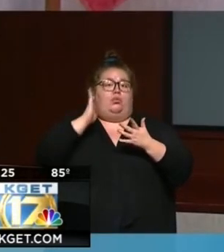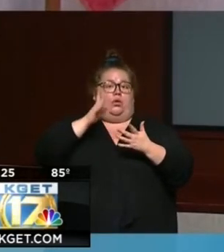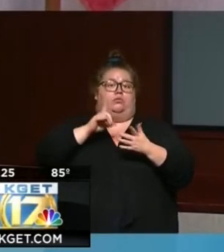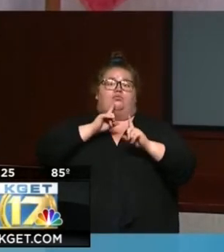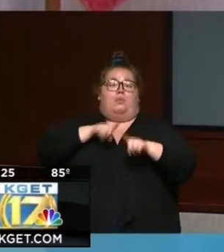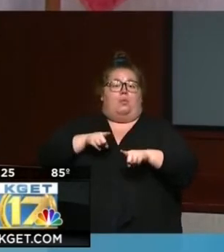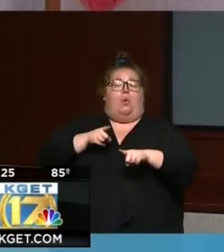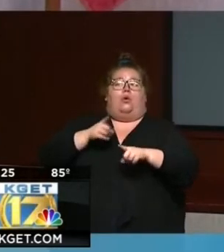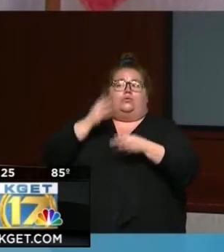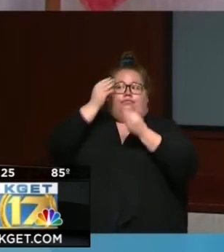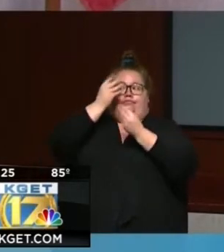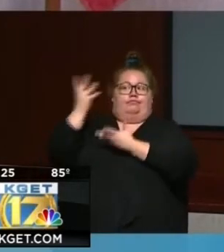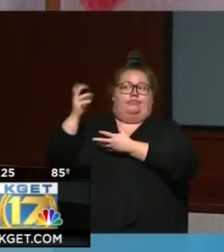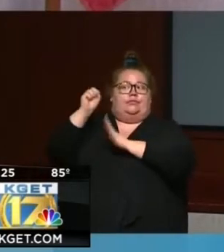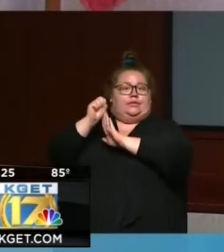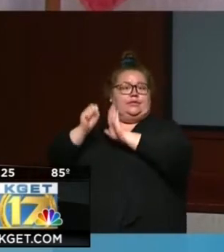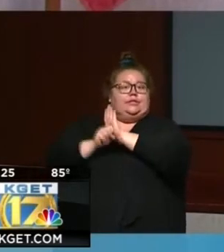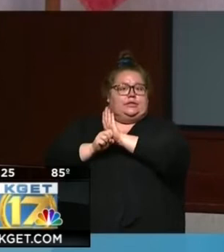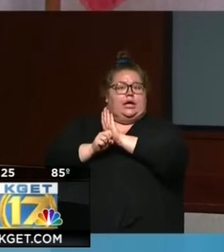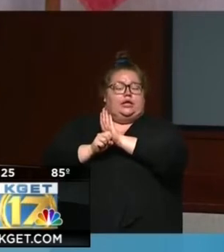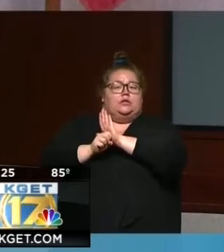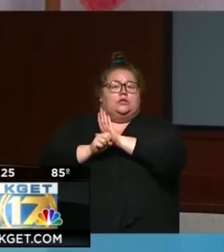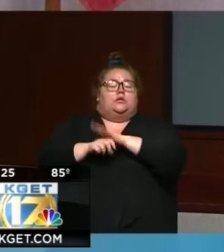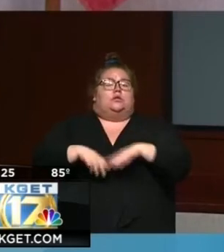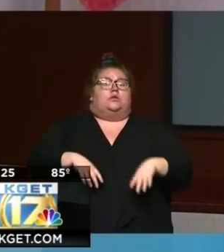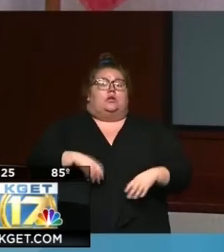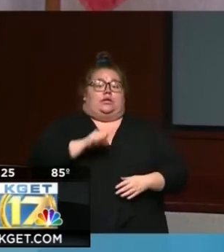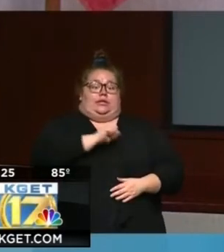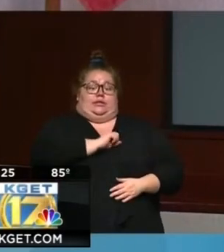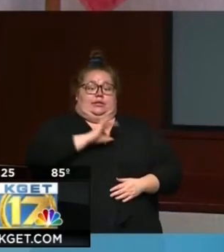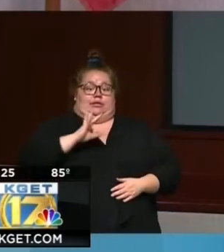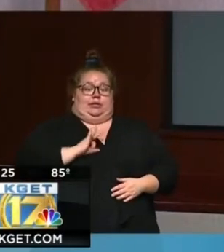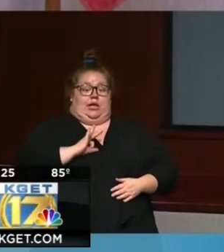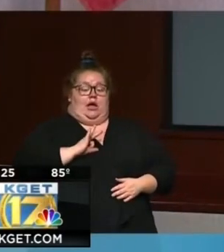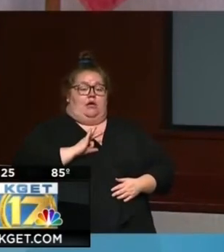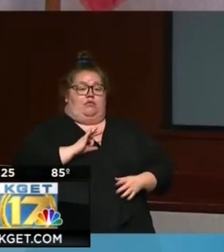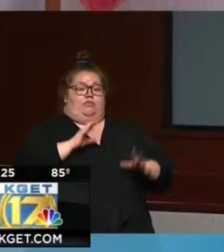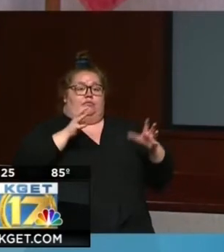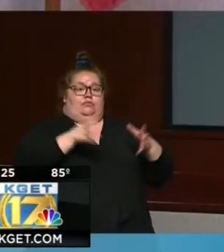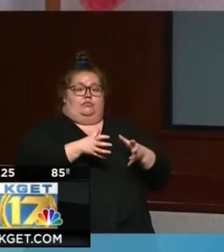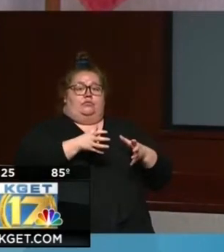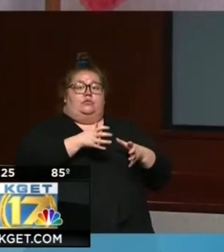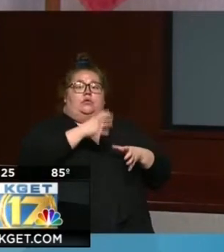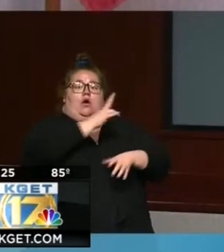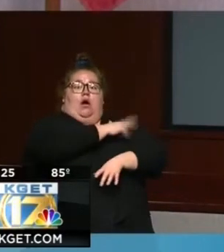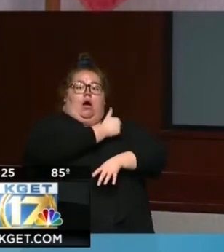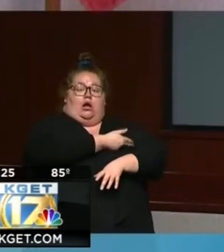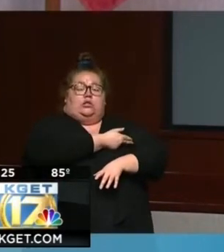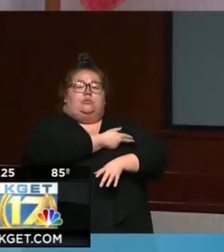THE STATE ON OUR BED AVAILABILITY AND OUR ICU BED AVAILABILITYND LOCALLY WE